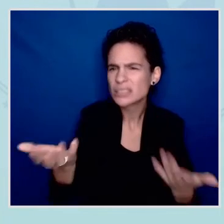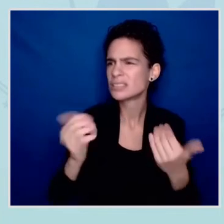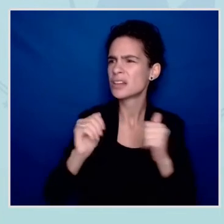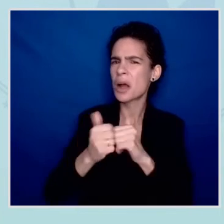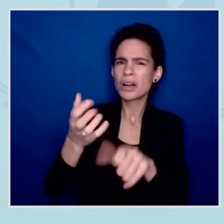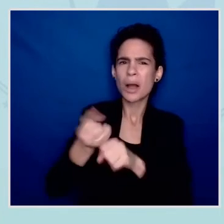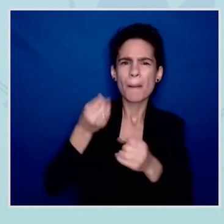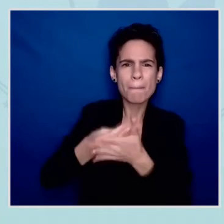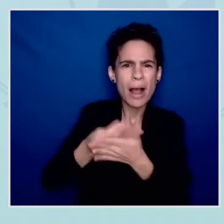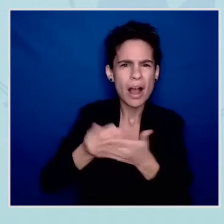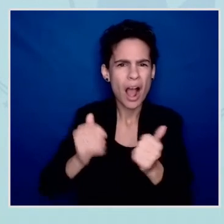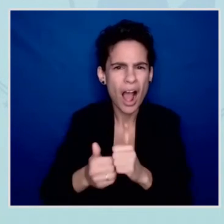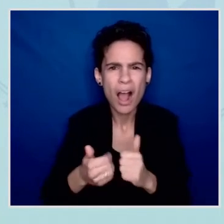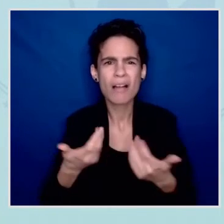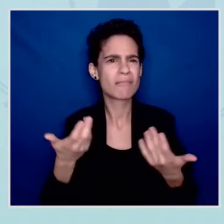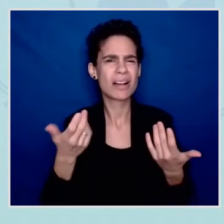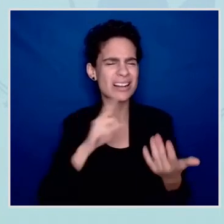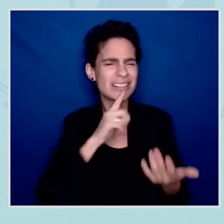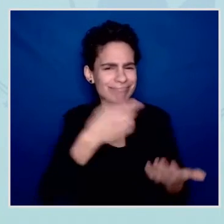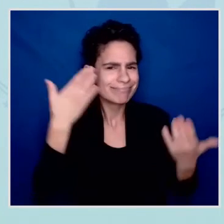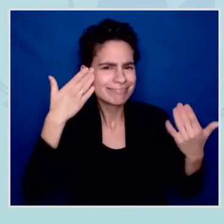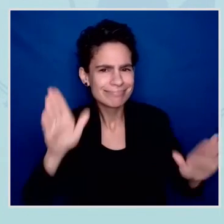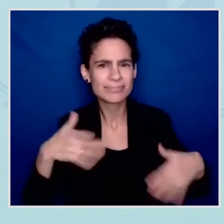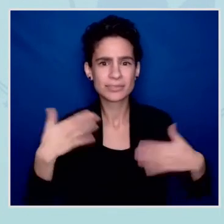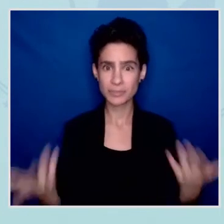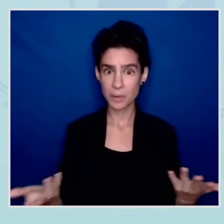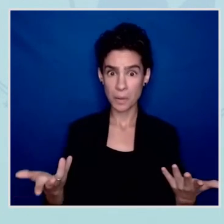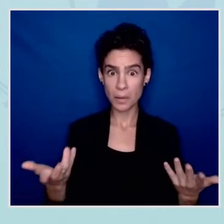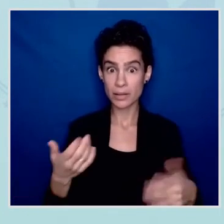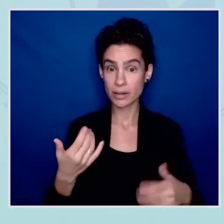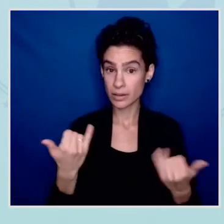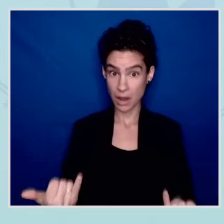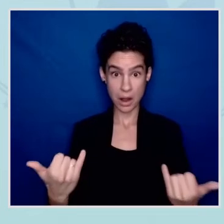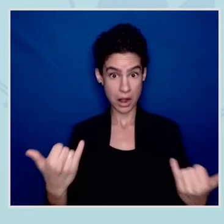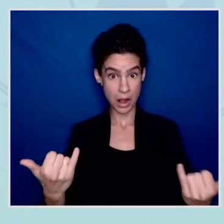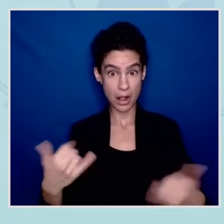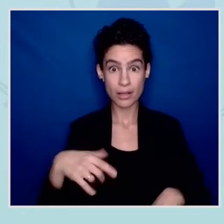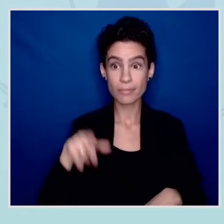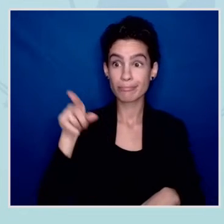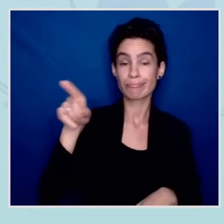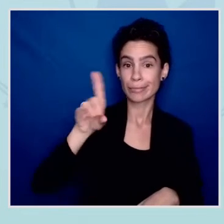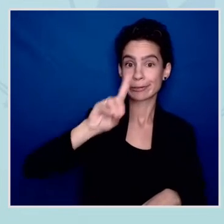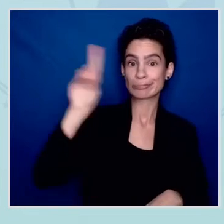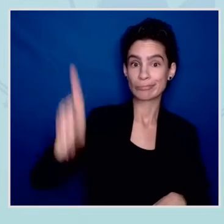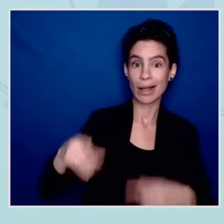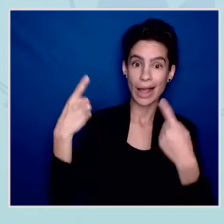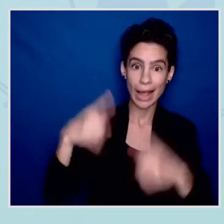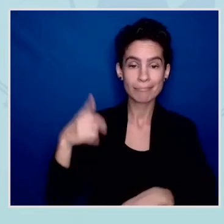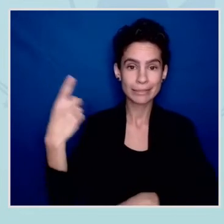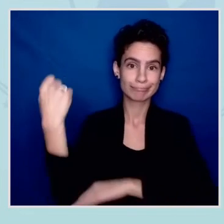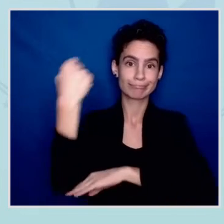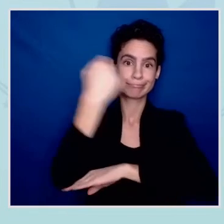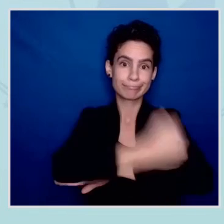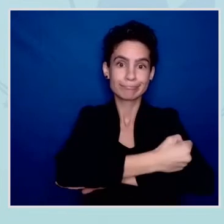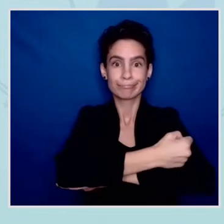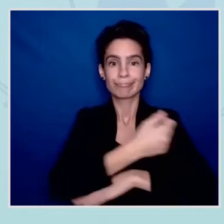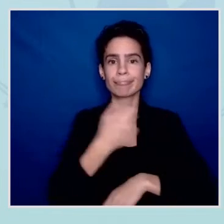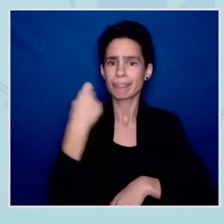TO KNOW THAT IF EVEN QUALIFY, OR WHO SIMPLY DIDN'T KNOW WHERE